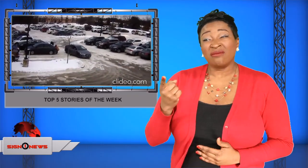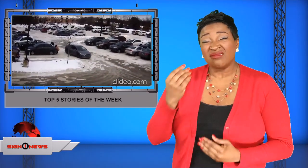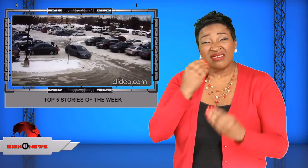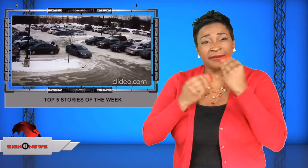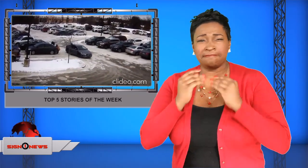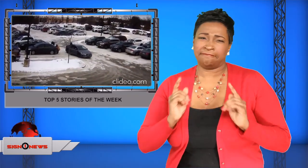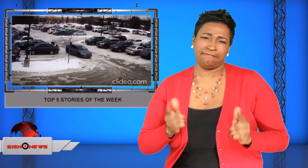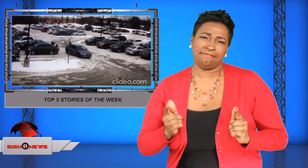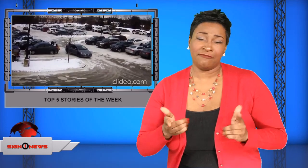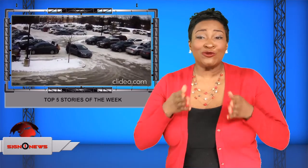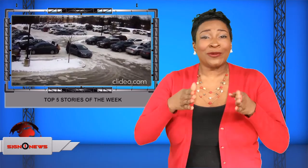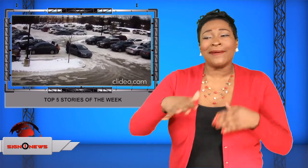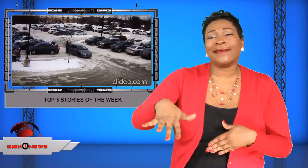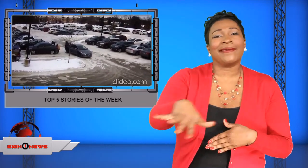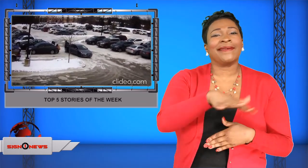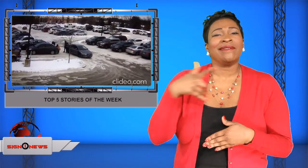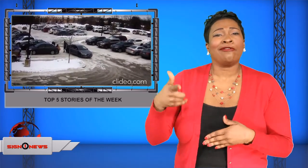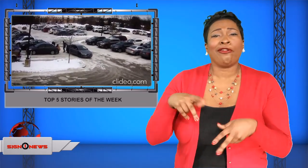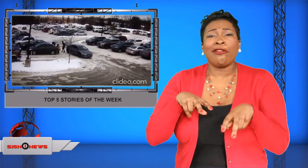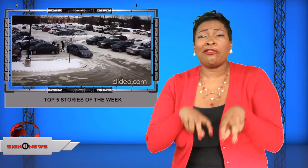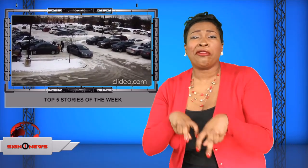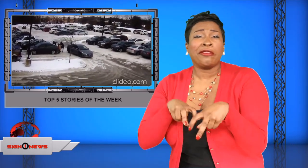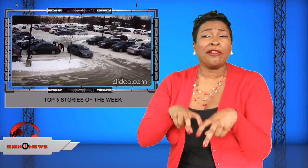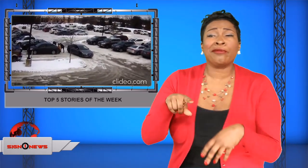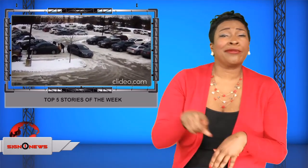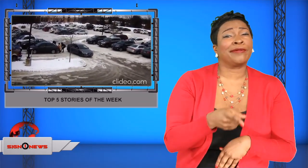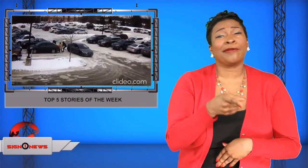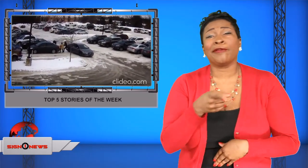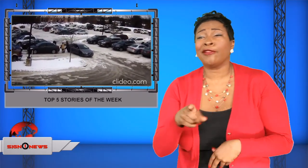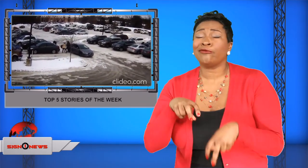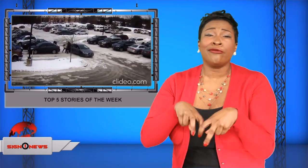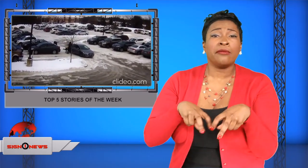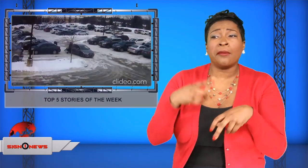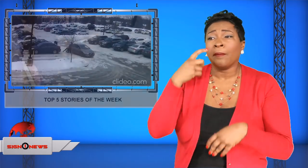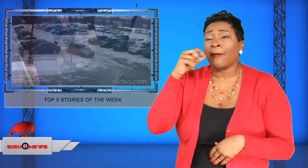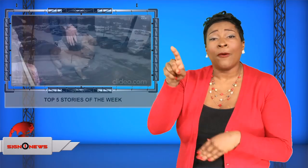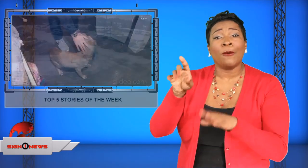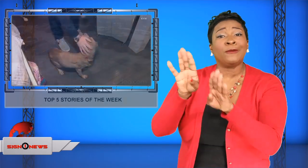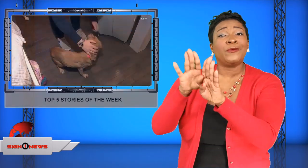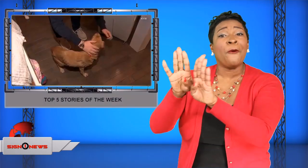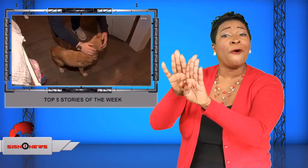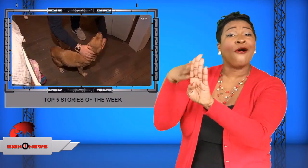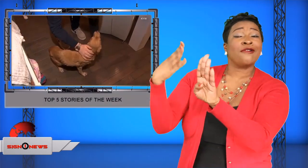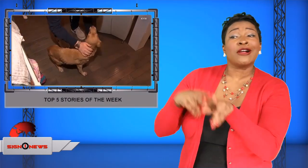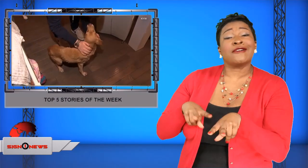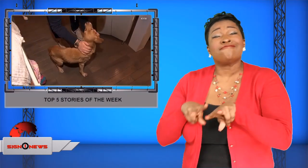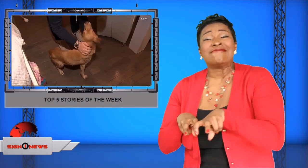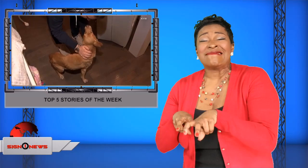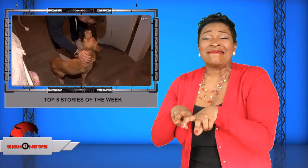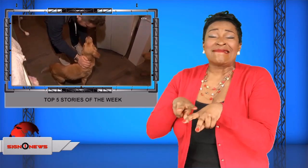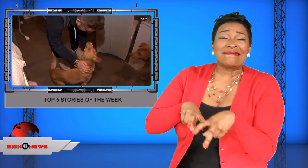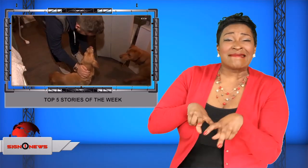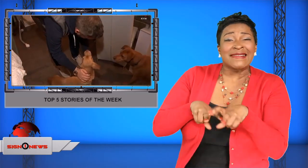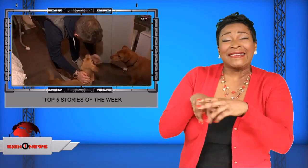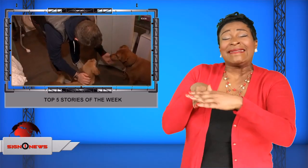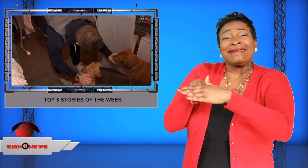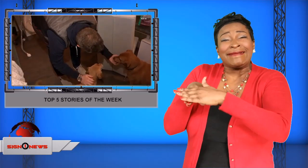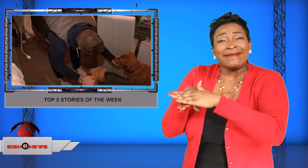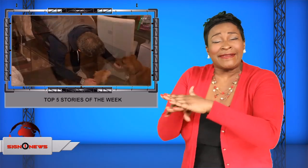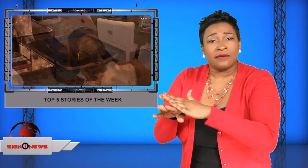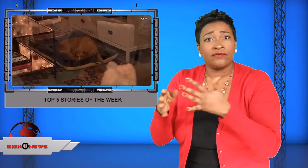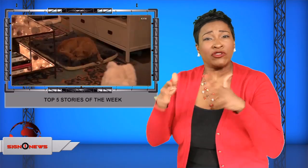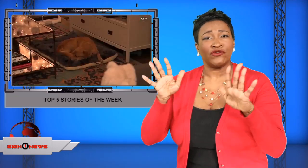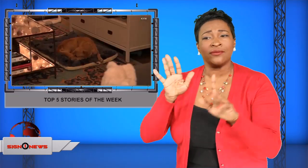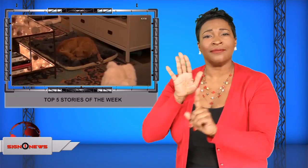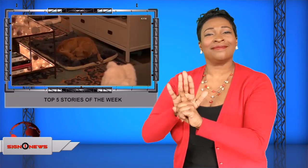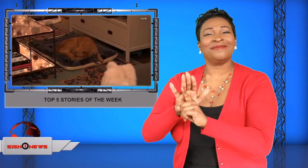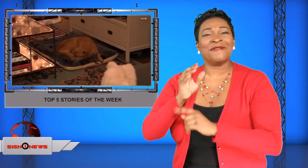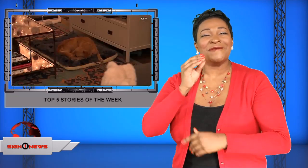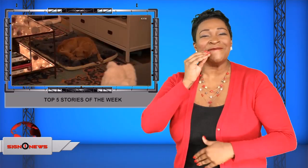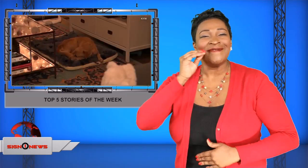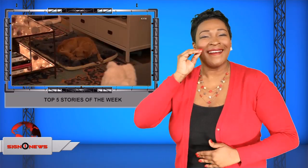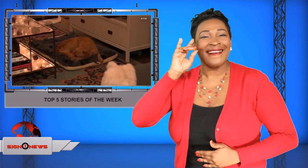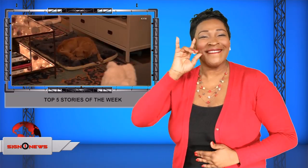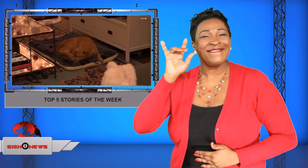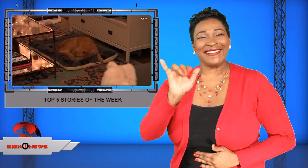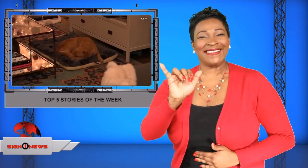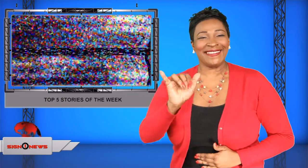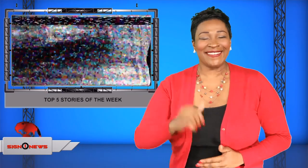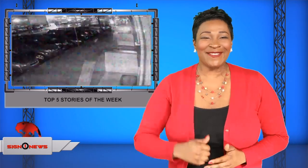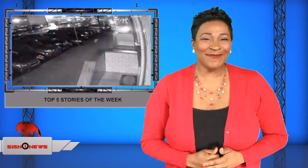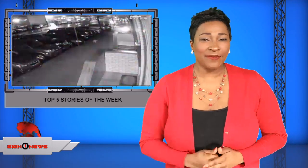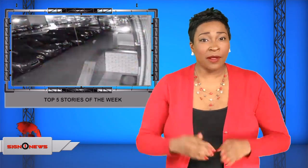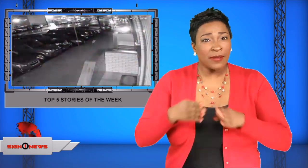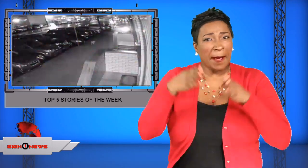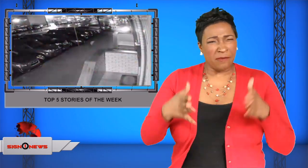And a malnourished stray dog found a forever home by simply wandering into an open door.